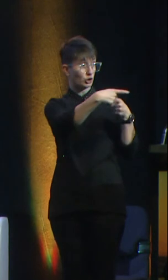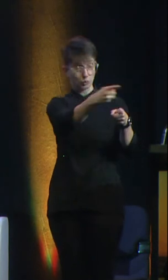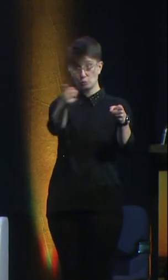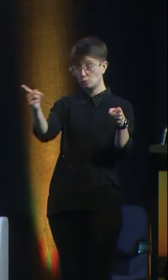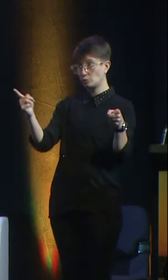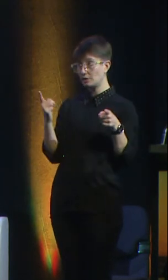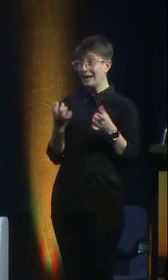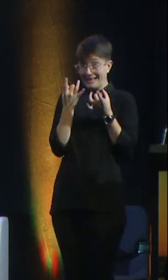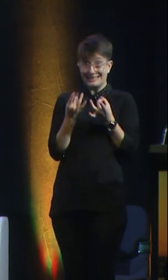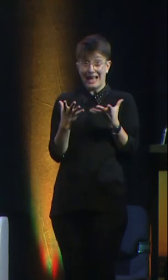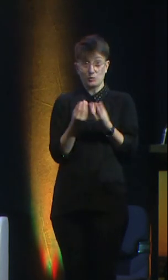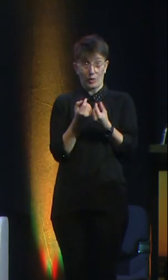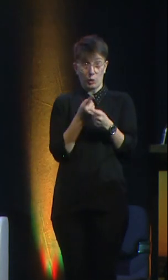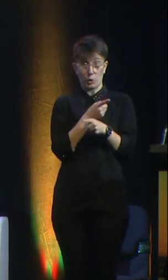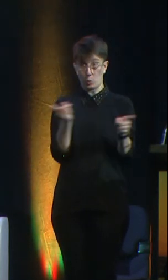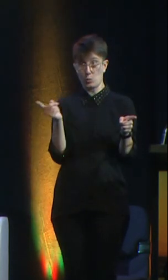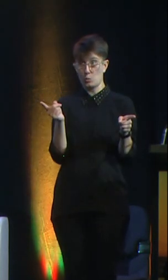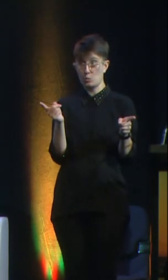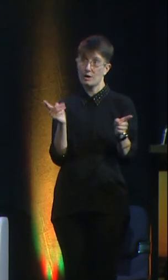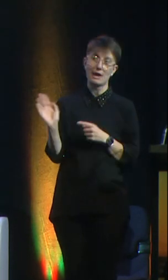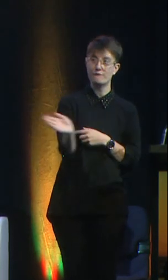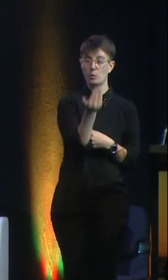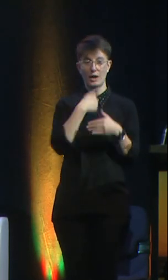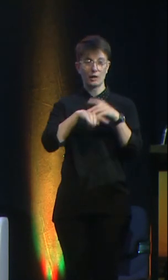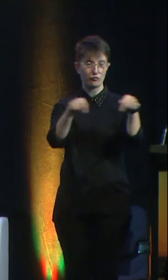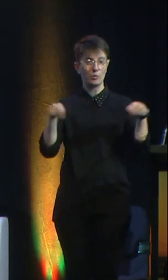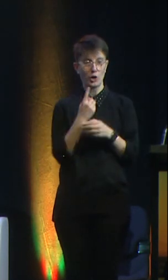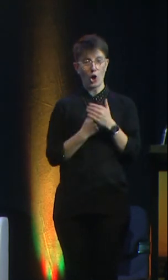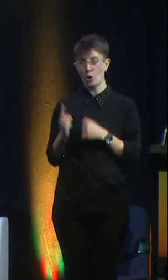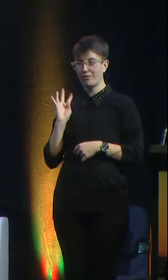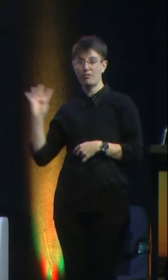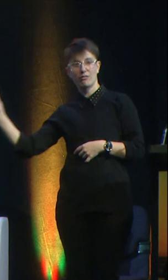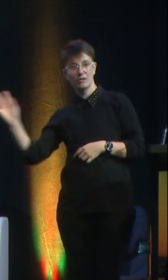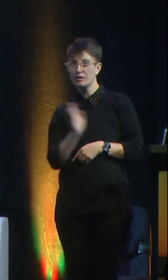all of us in this room, it's not just the people up here on the stage. I really want